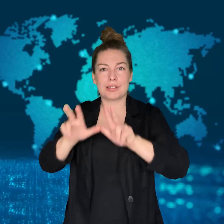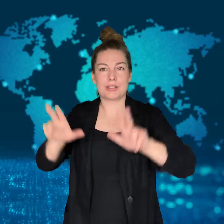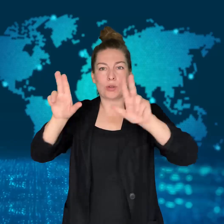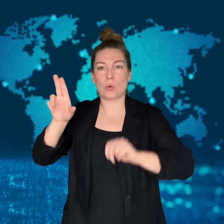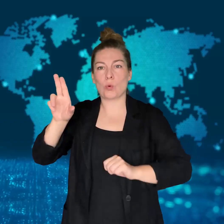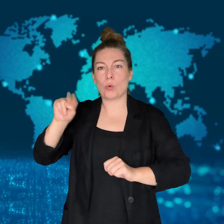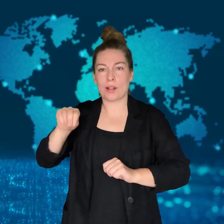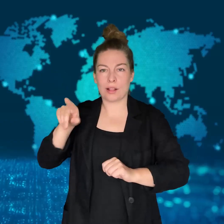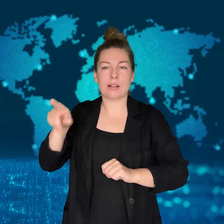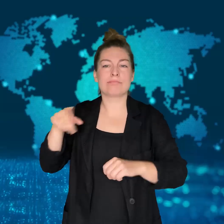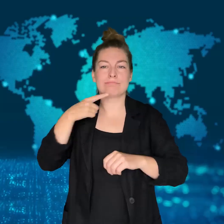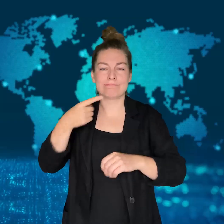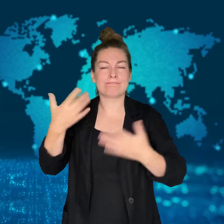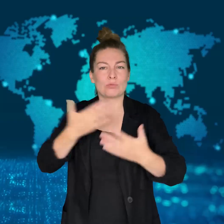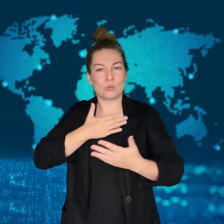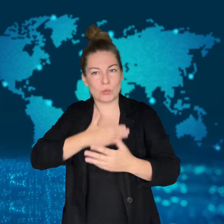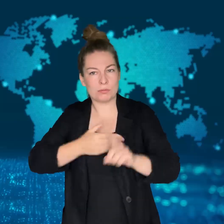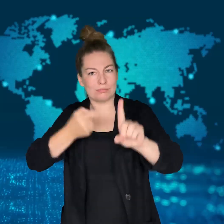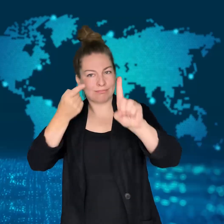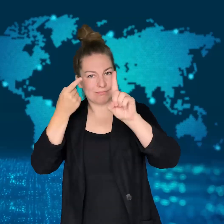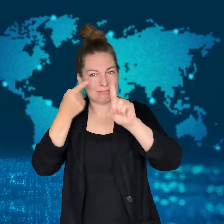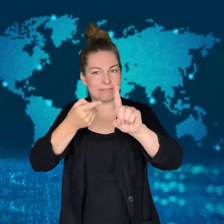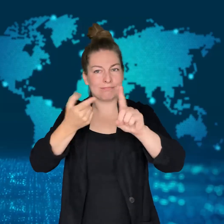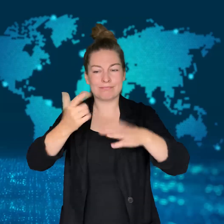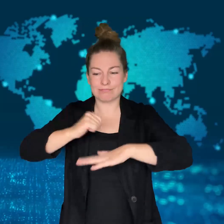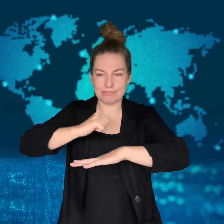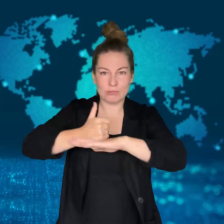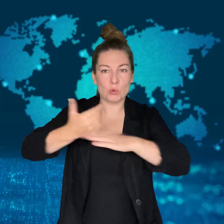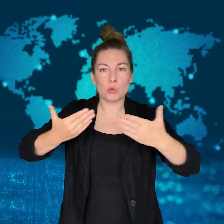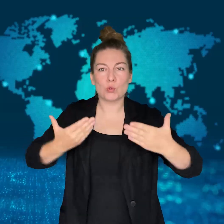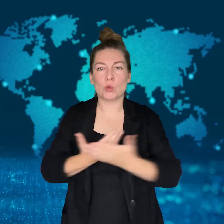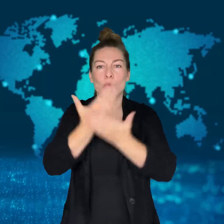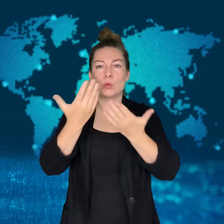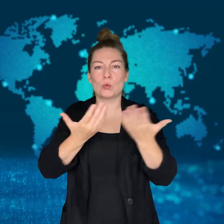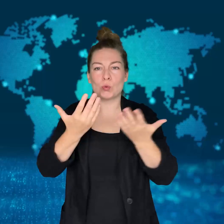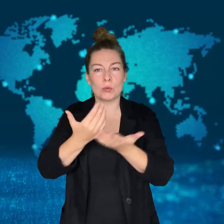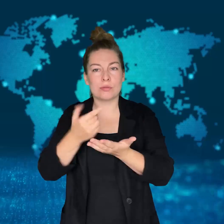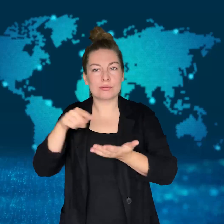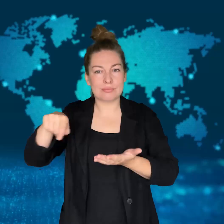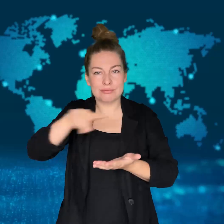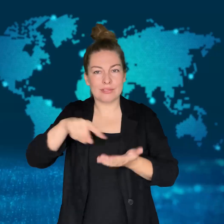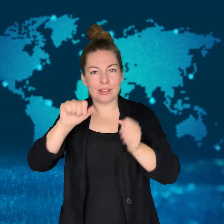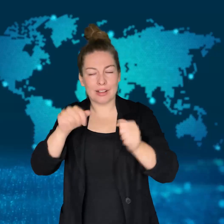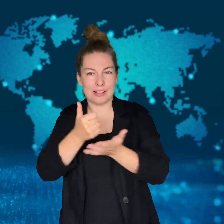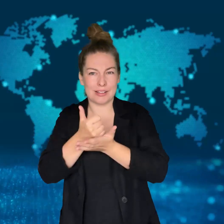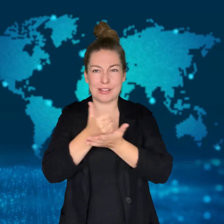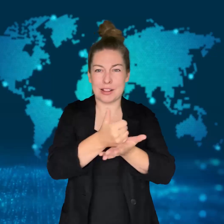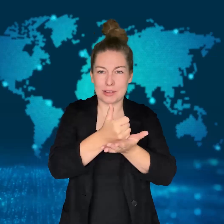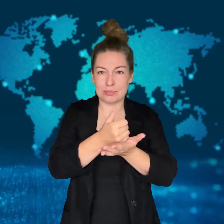some of those countries are stepping up to support Kenya.